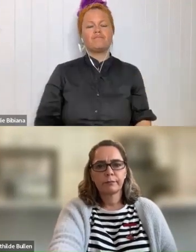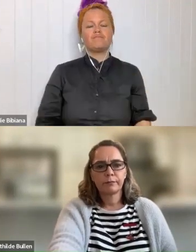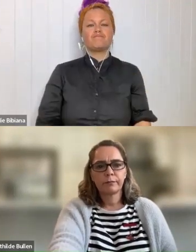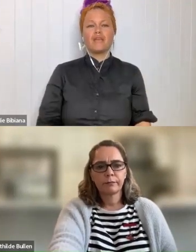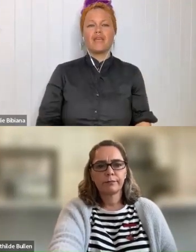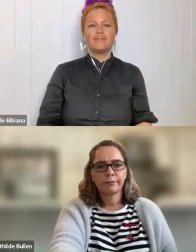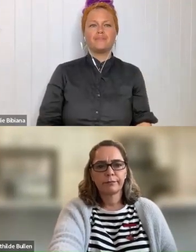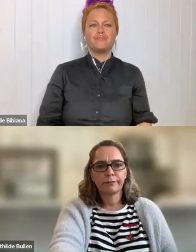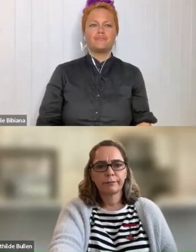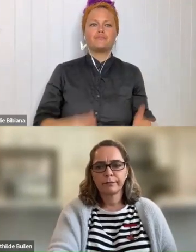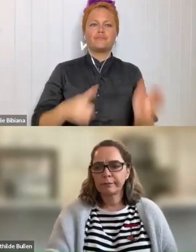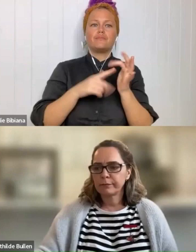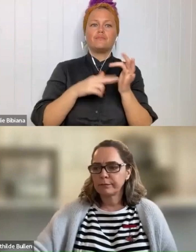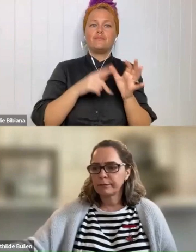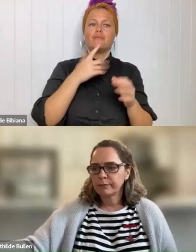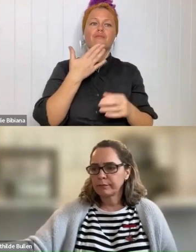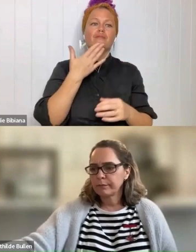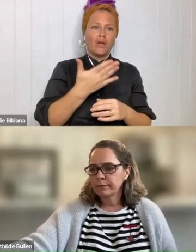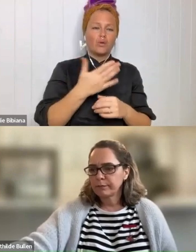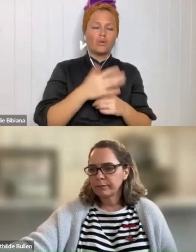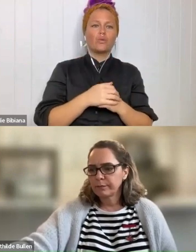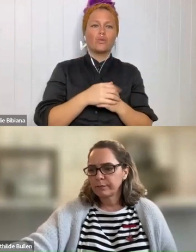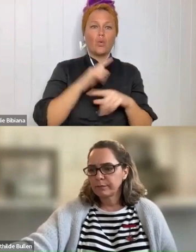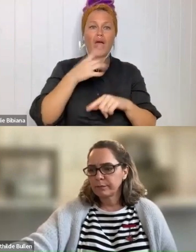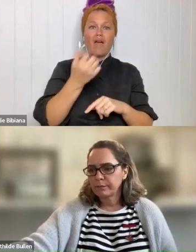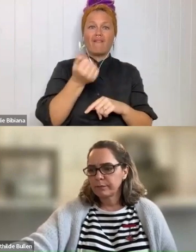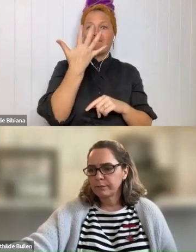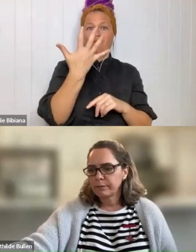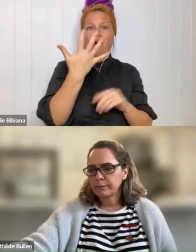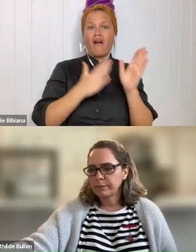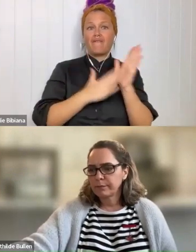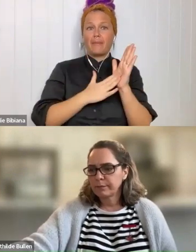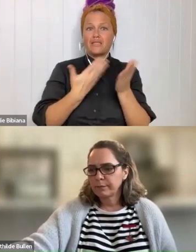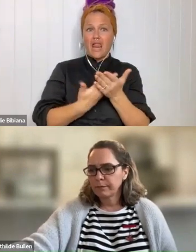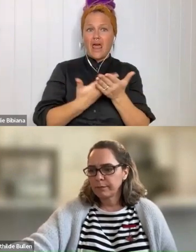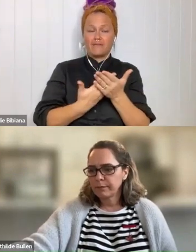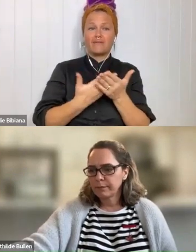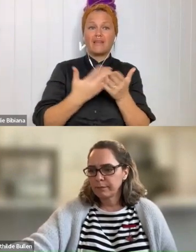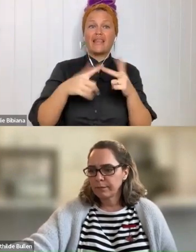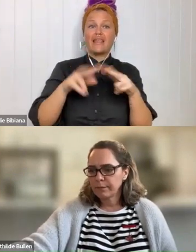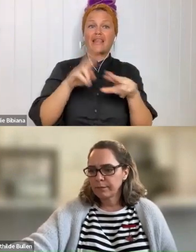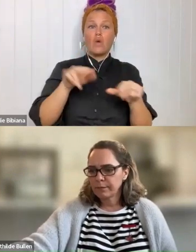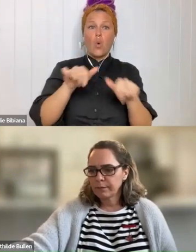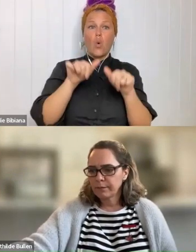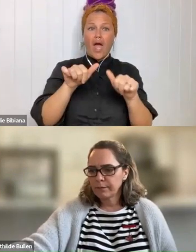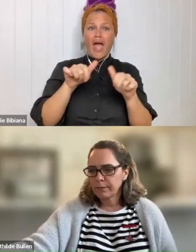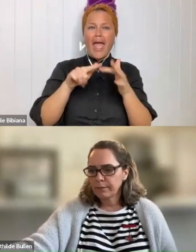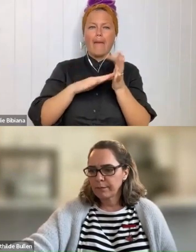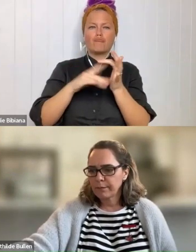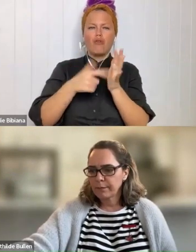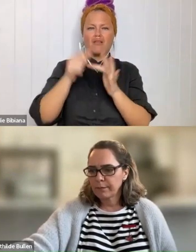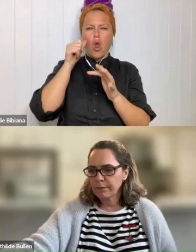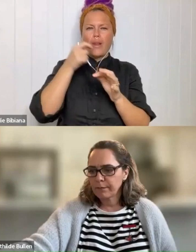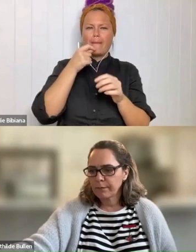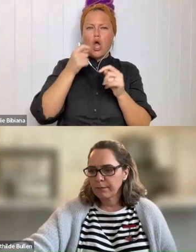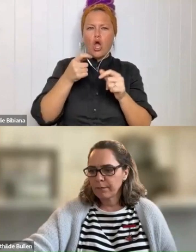thank you, we we have five minutes left, if it's okay, Emerald, I know it's a bit early. But if you could pop in